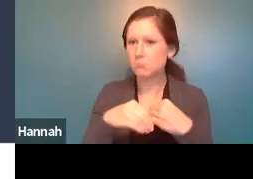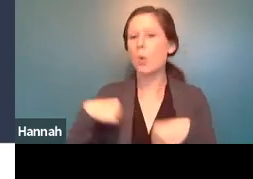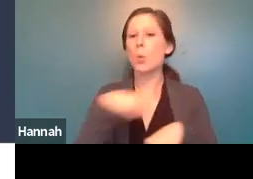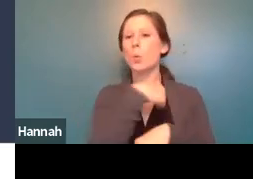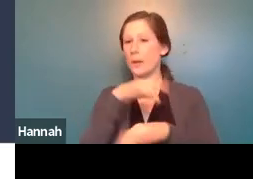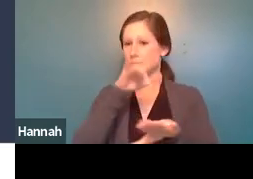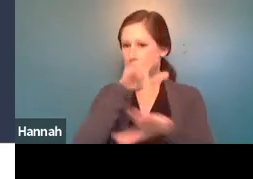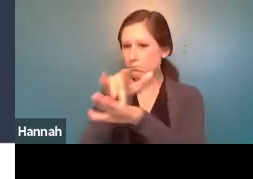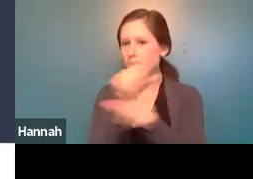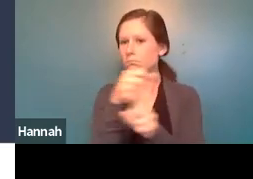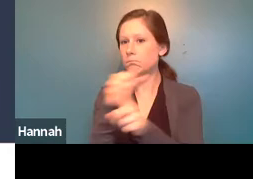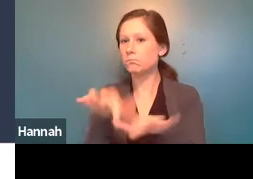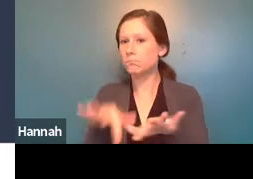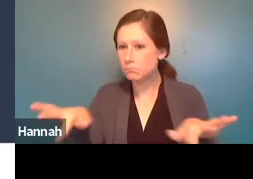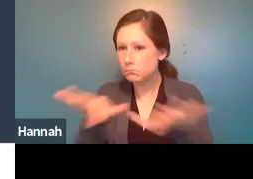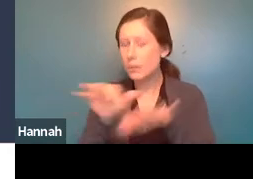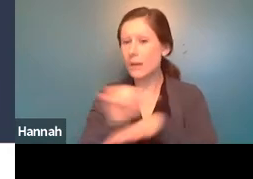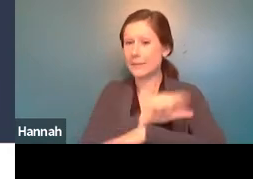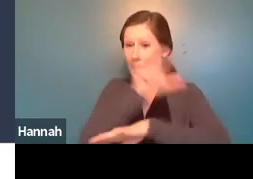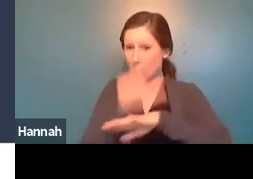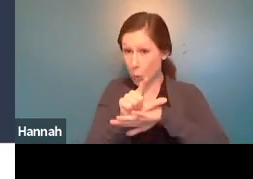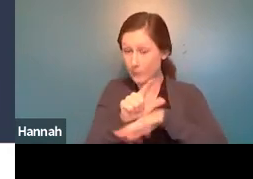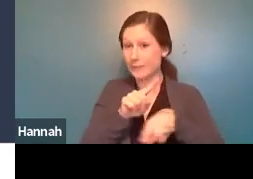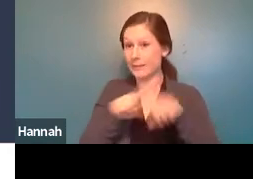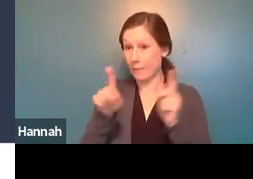well as a different reach within the St. Louis region as we diversify our content.